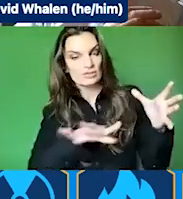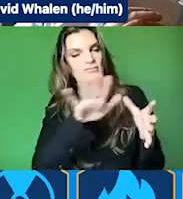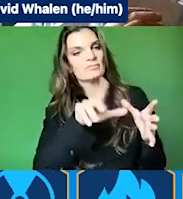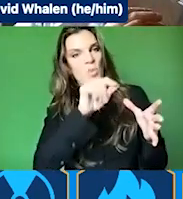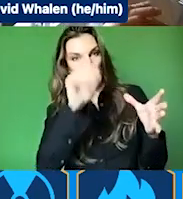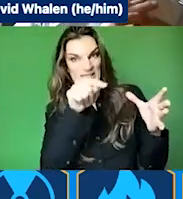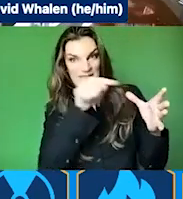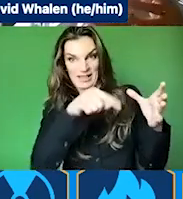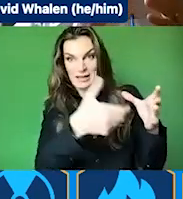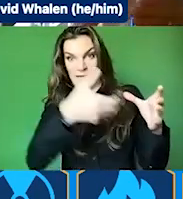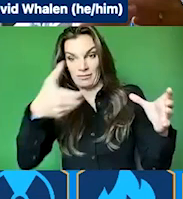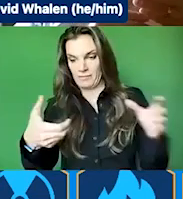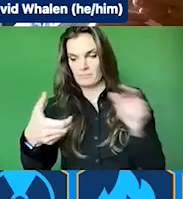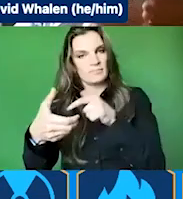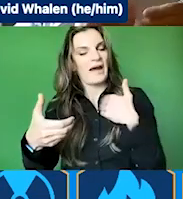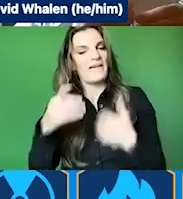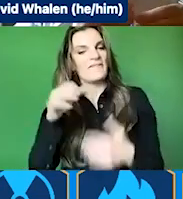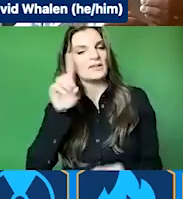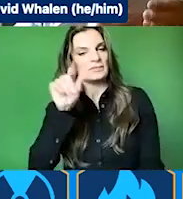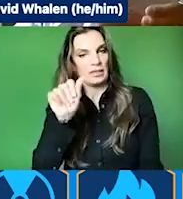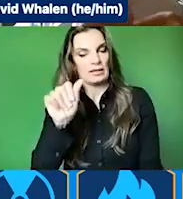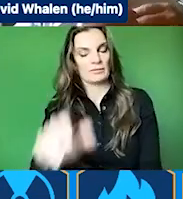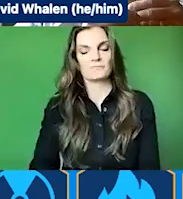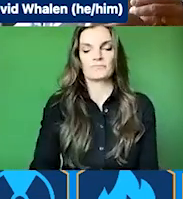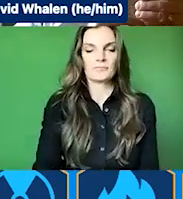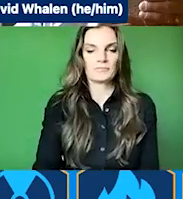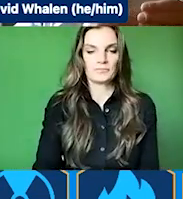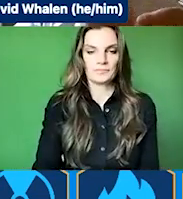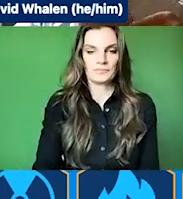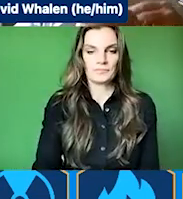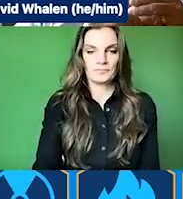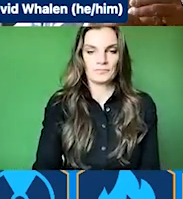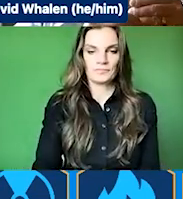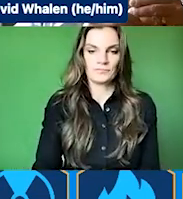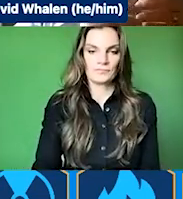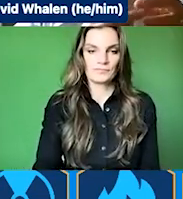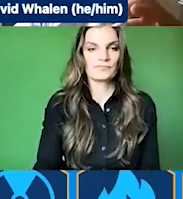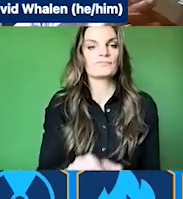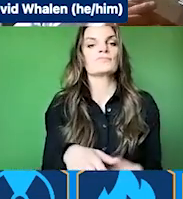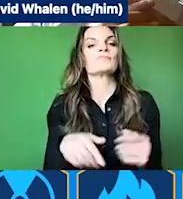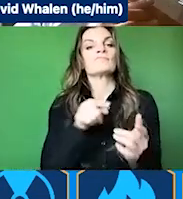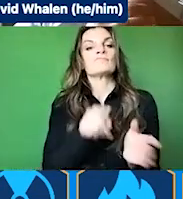accurate to that size. Somewhere in the around of 60-70% of the communities people with accessible and functional